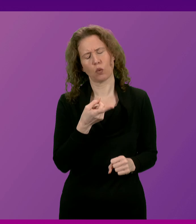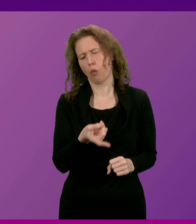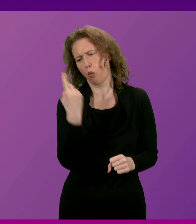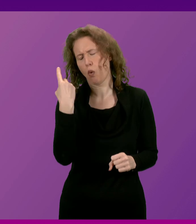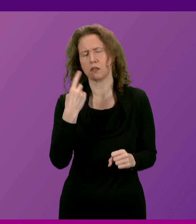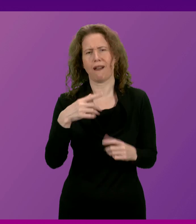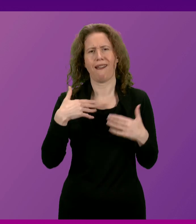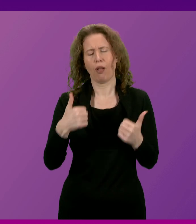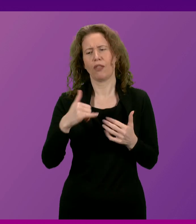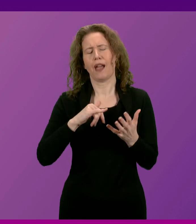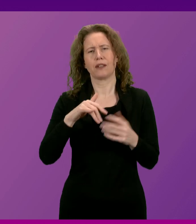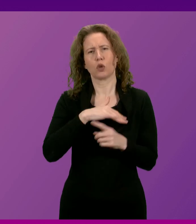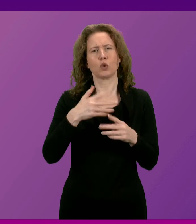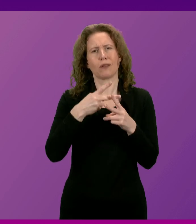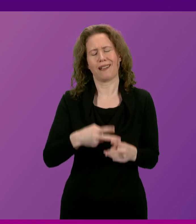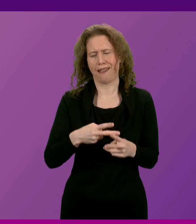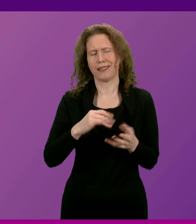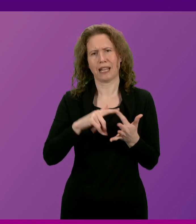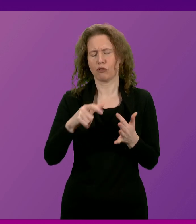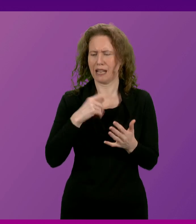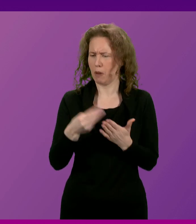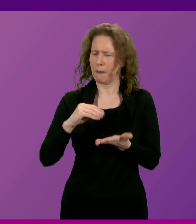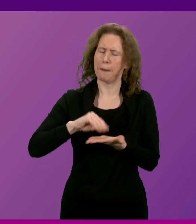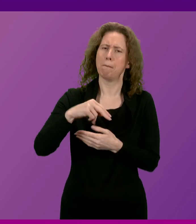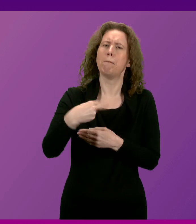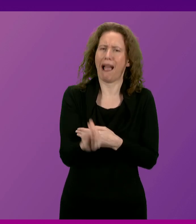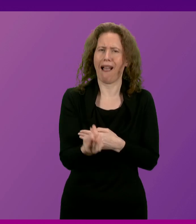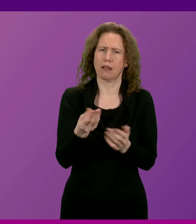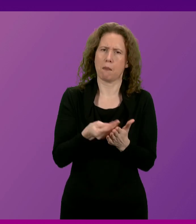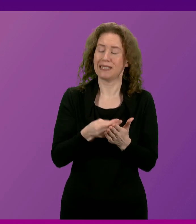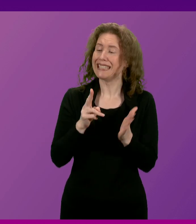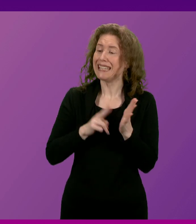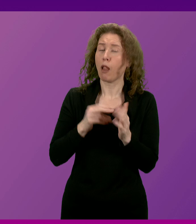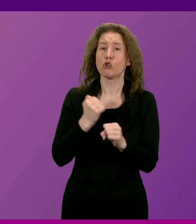Social Care to refund taxpayers. Neil Gray seems to be more interested in